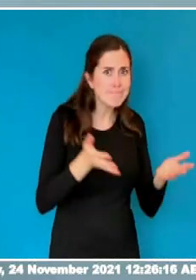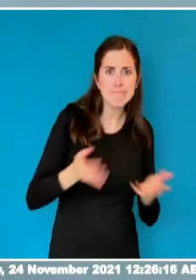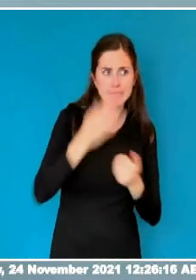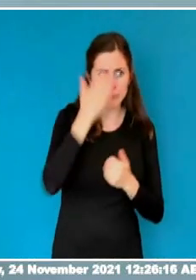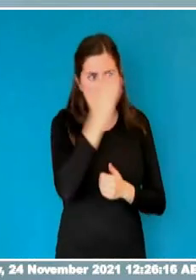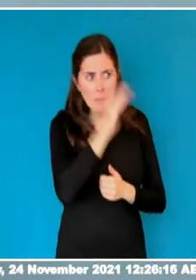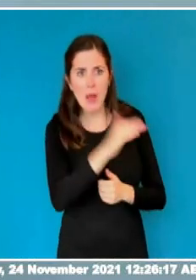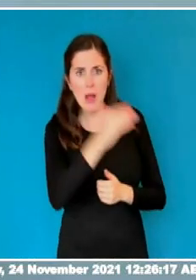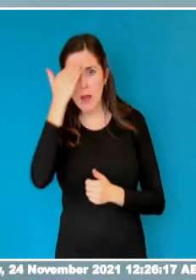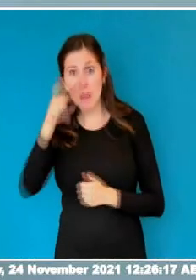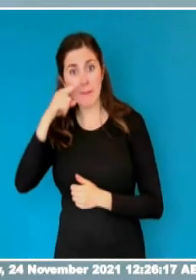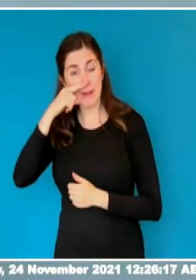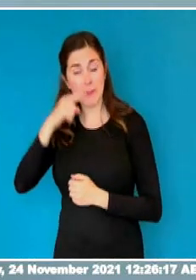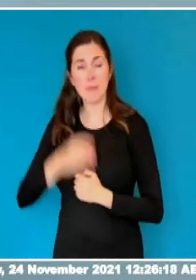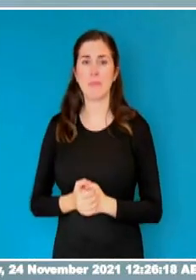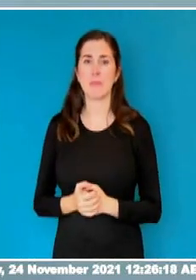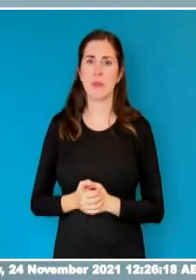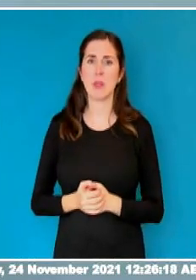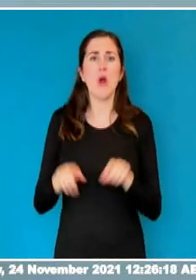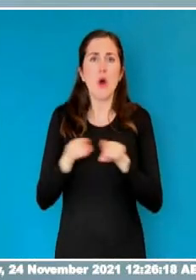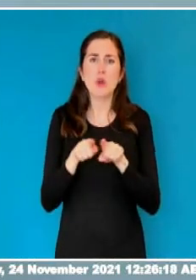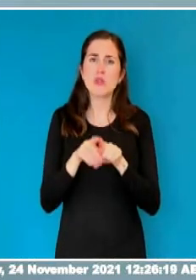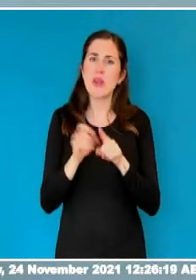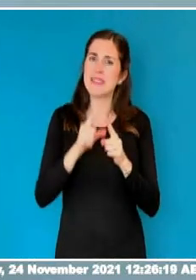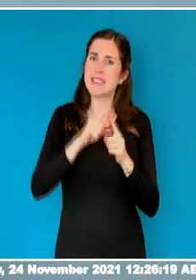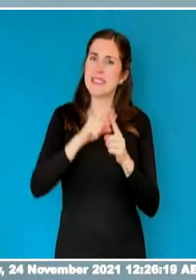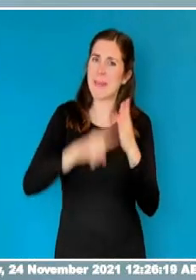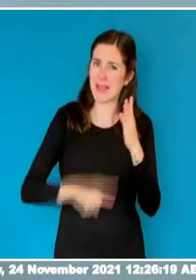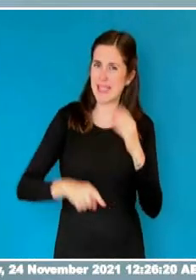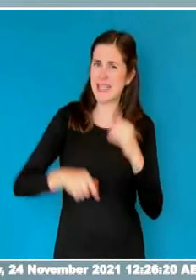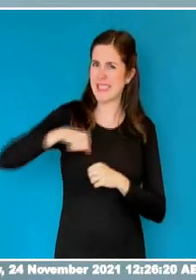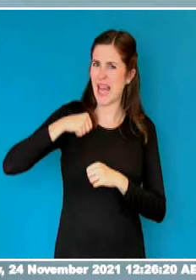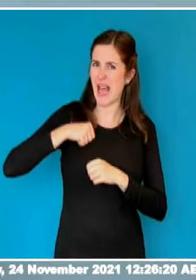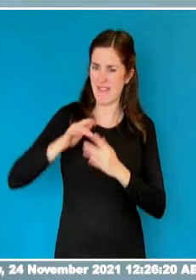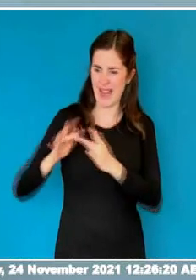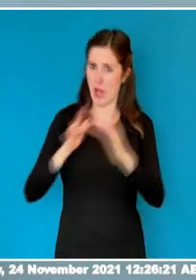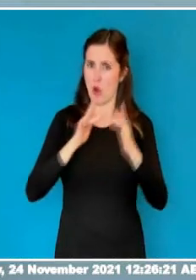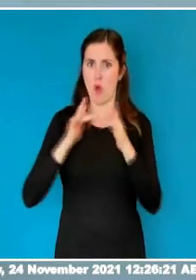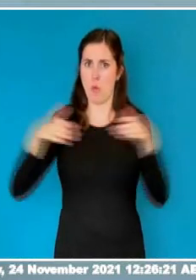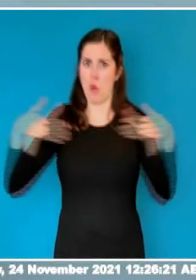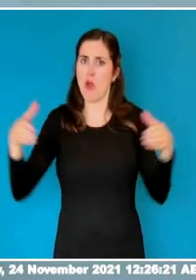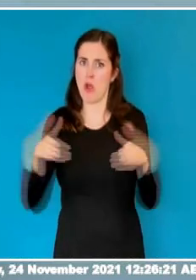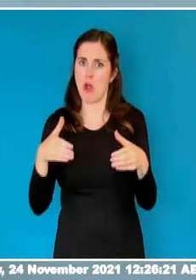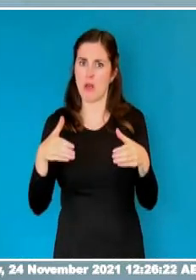We have a disability and carer staff network supported by a senior manager, who also are